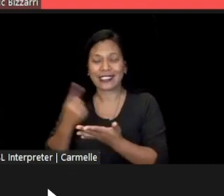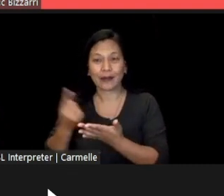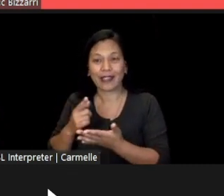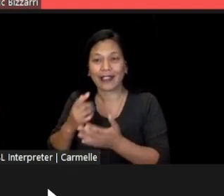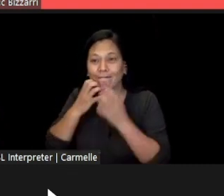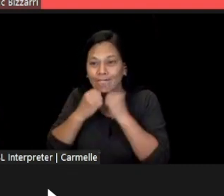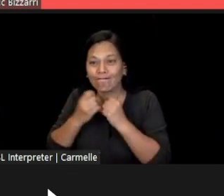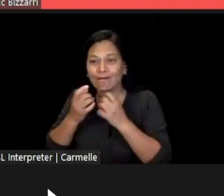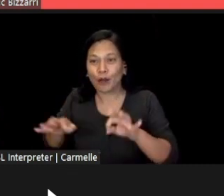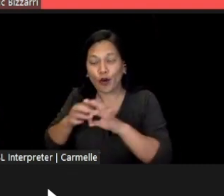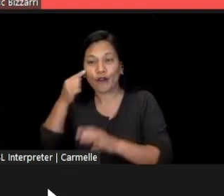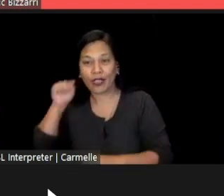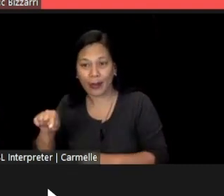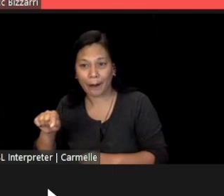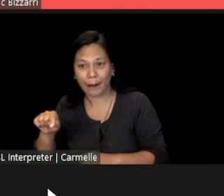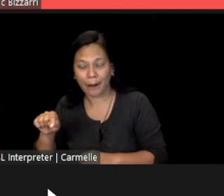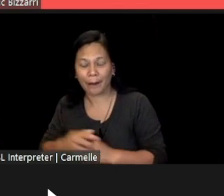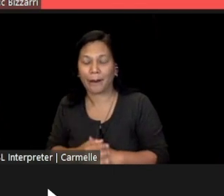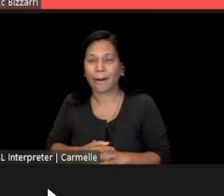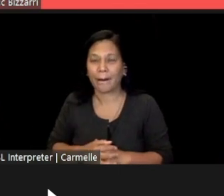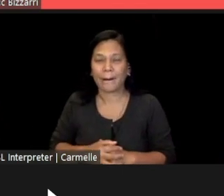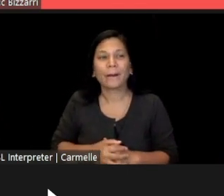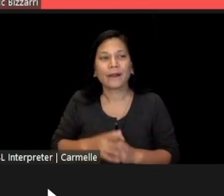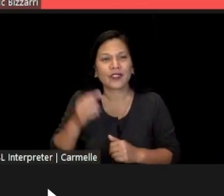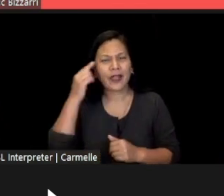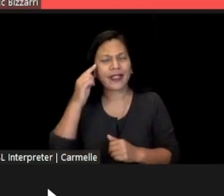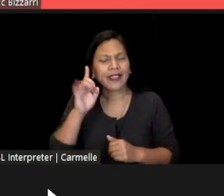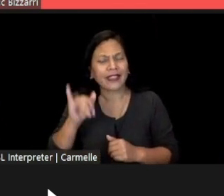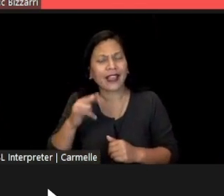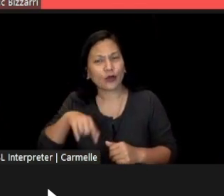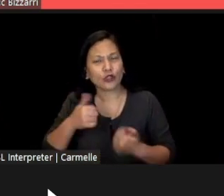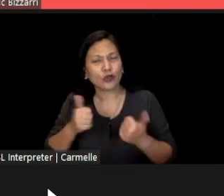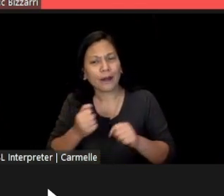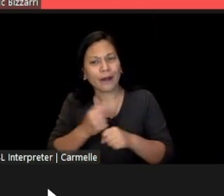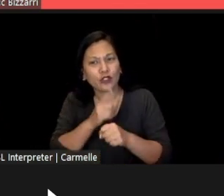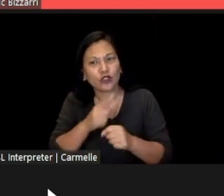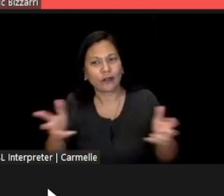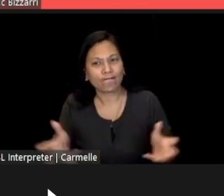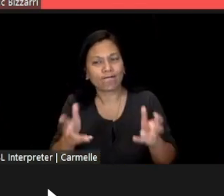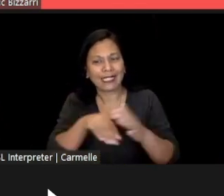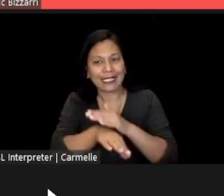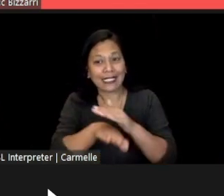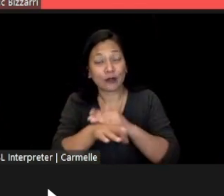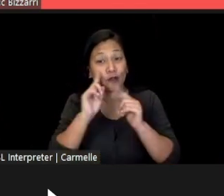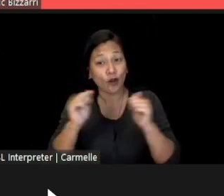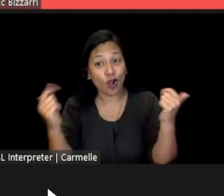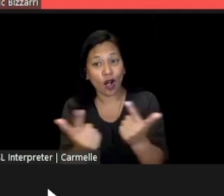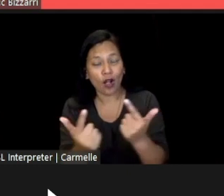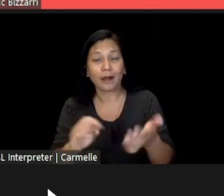And so I think it's something that we're trying to make it more accessible, so it can resonate to more Canadians.